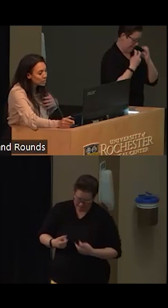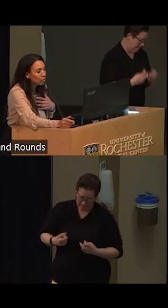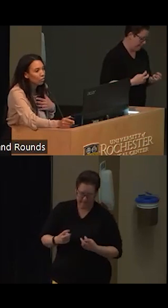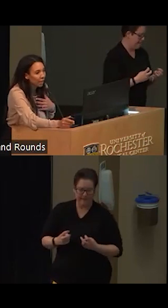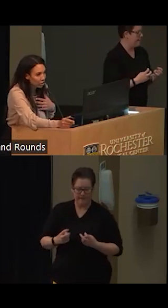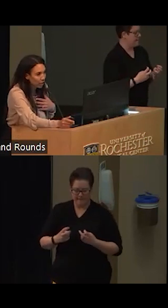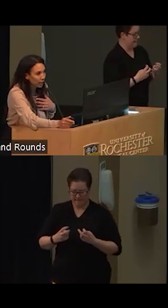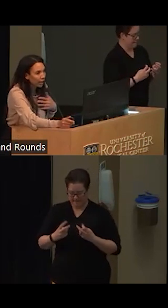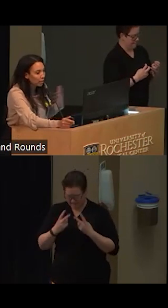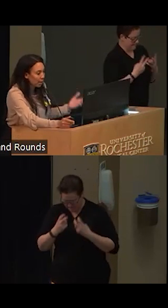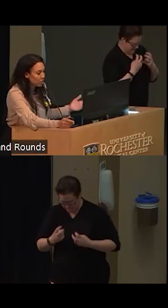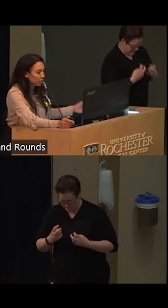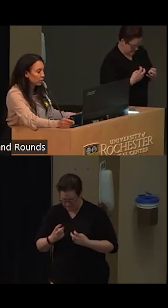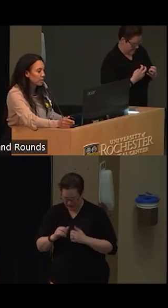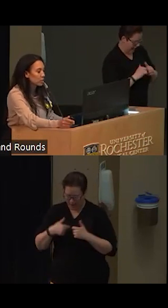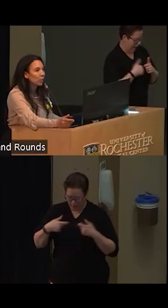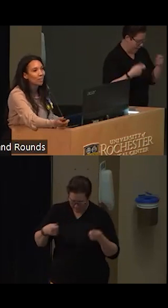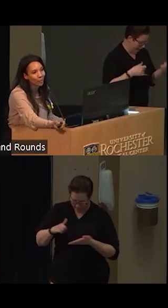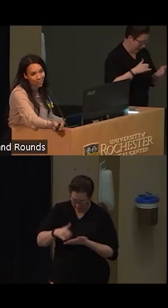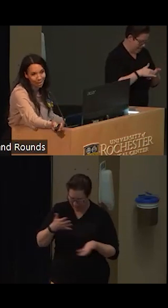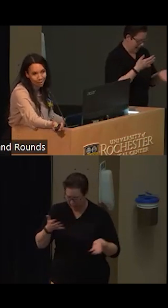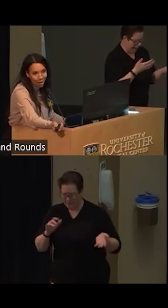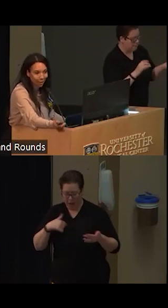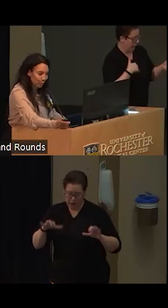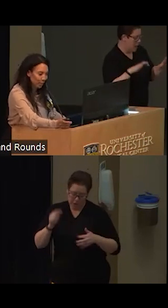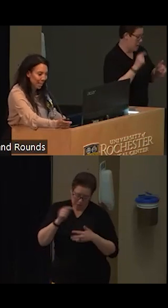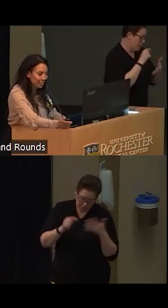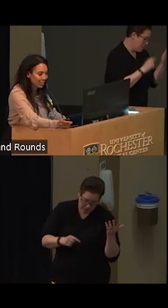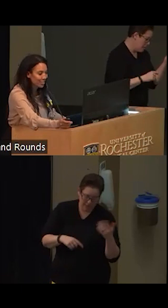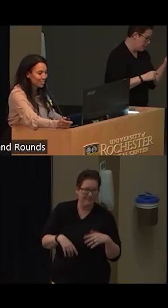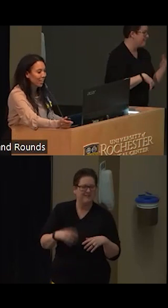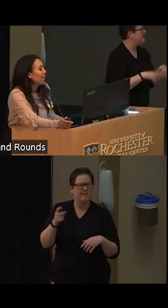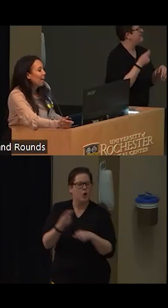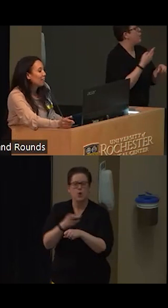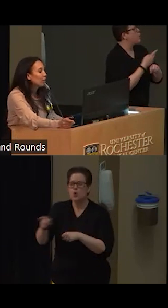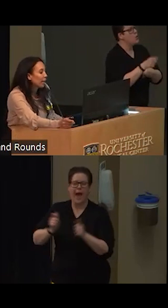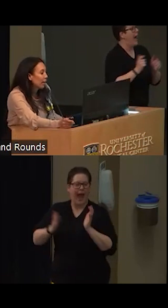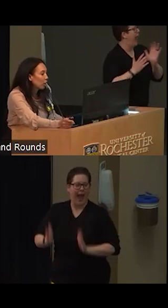own self-reflection in managing the crisis with with our highly trained actors and looking at